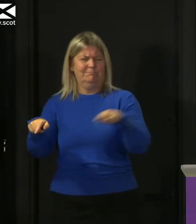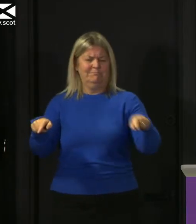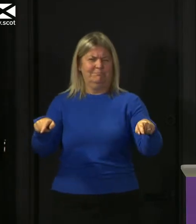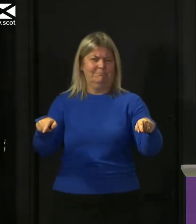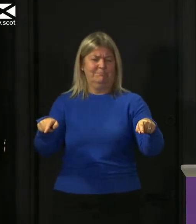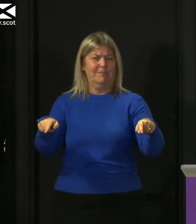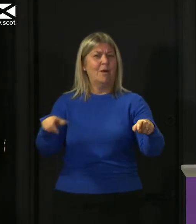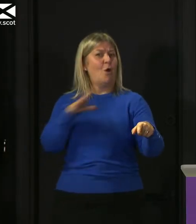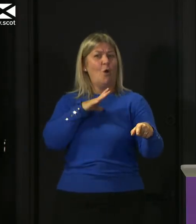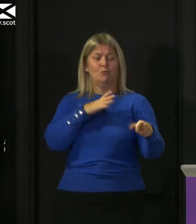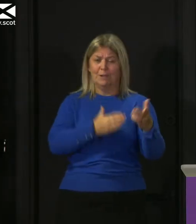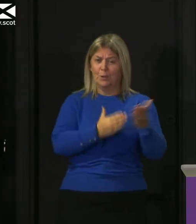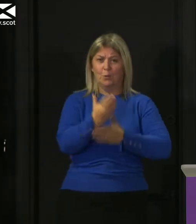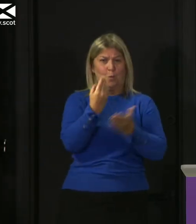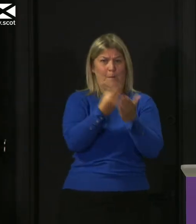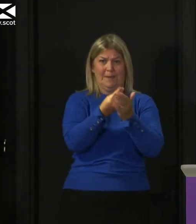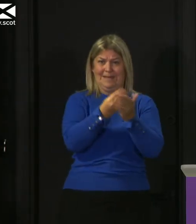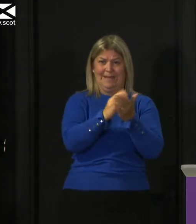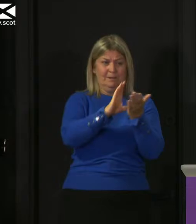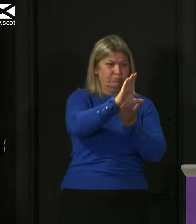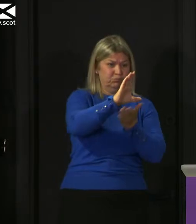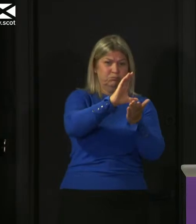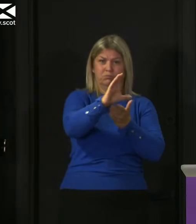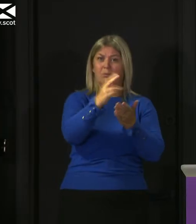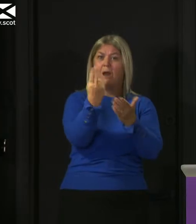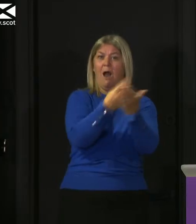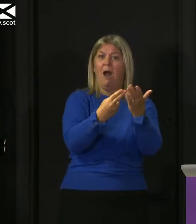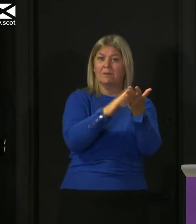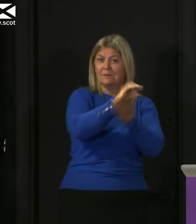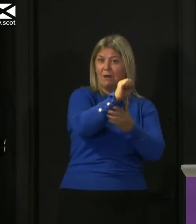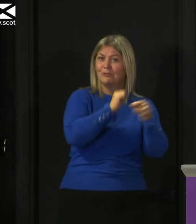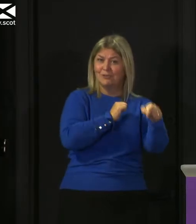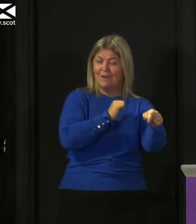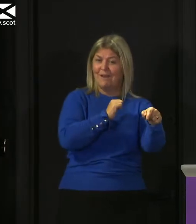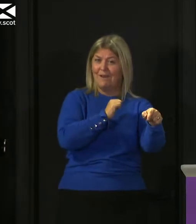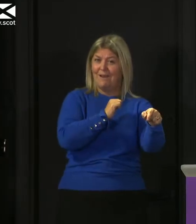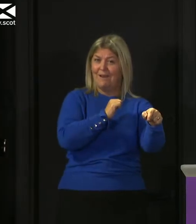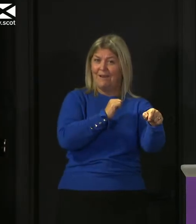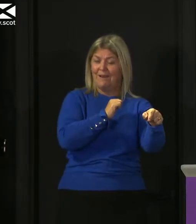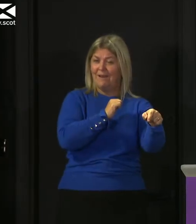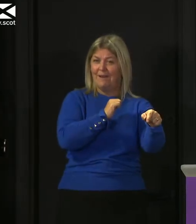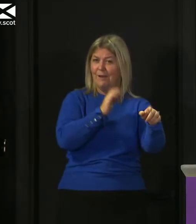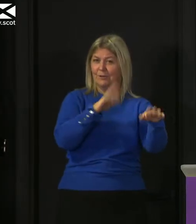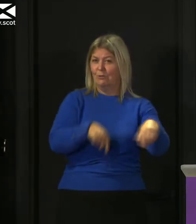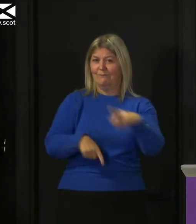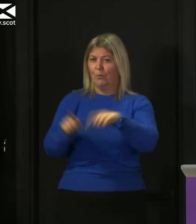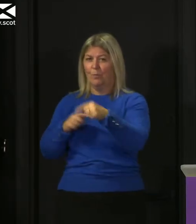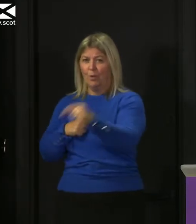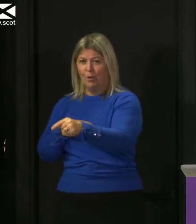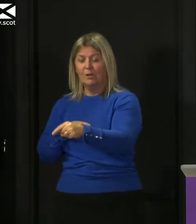through a process of allocating that money to arts and culture organisations and the fund in England